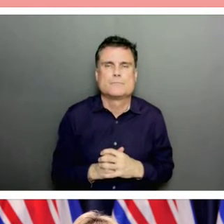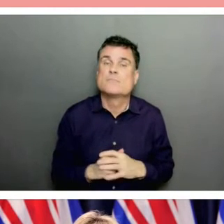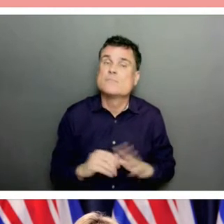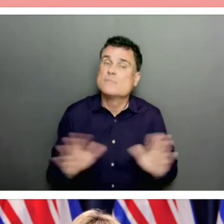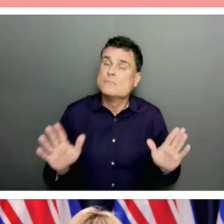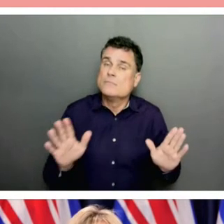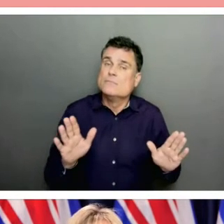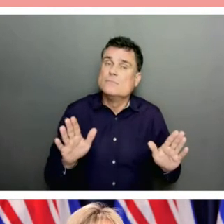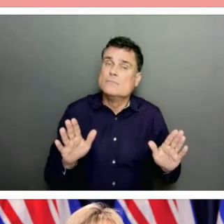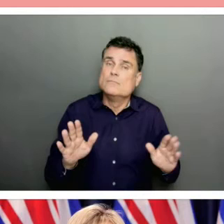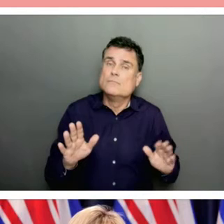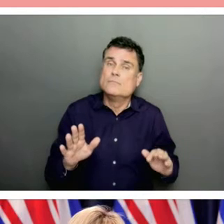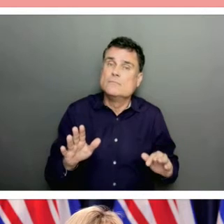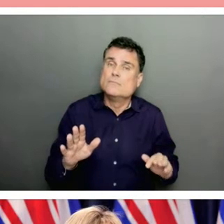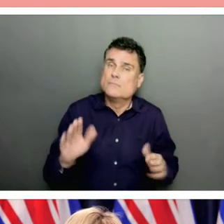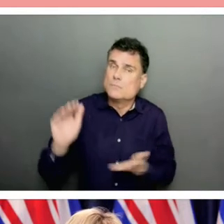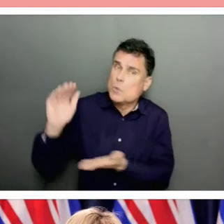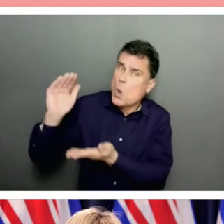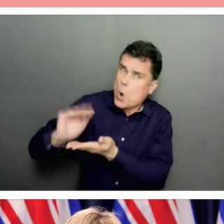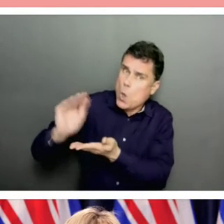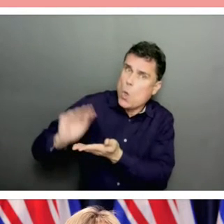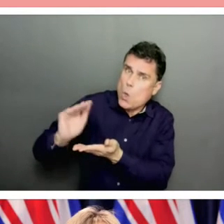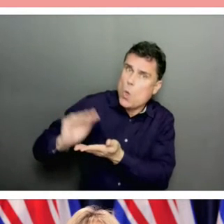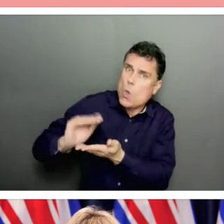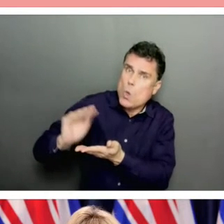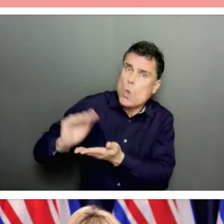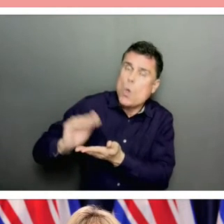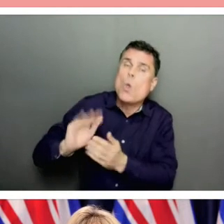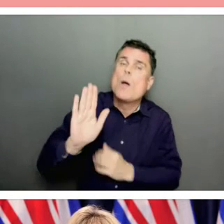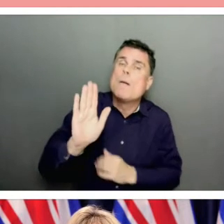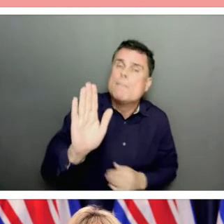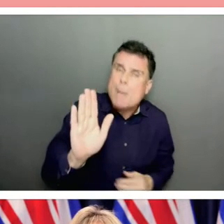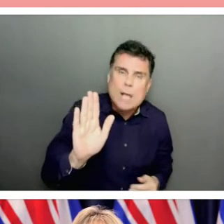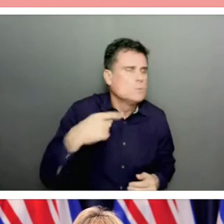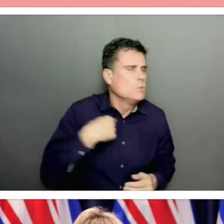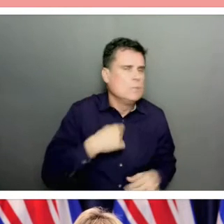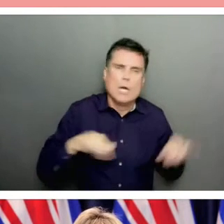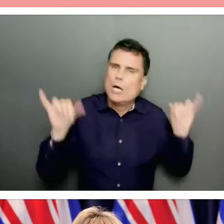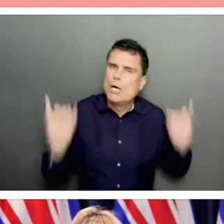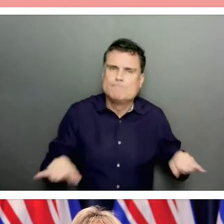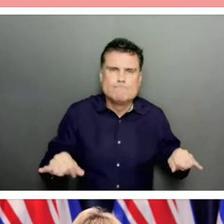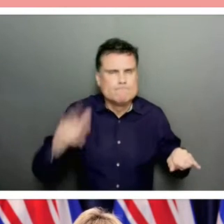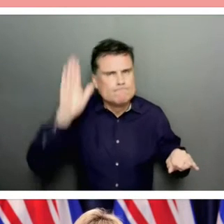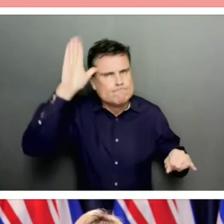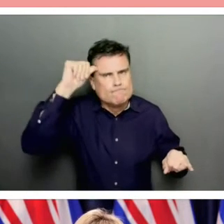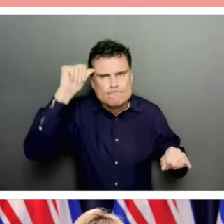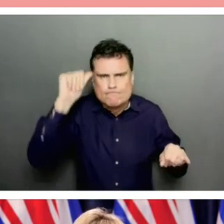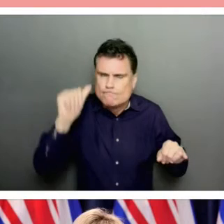of children and educators being in the school system and having that in-class interaction is something